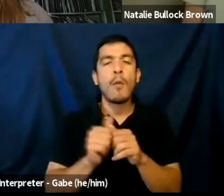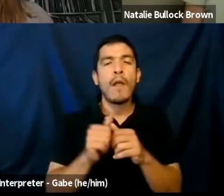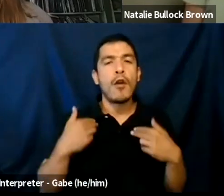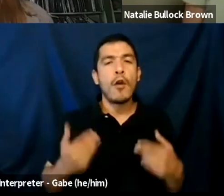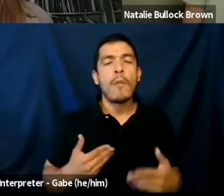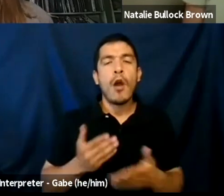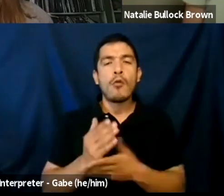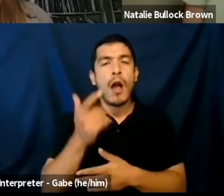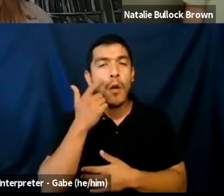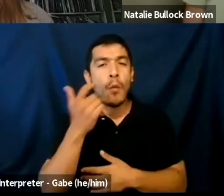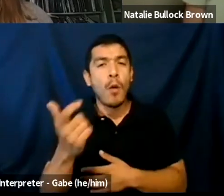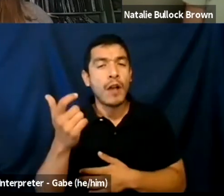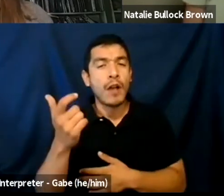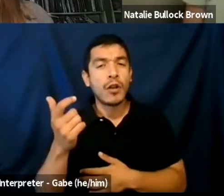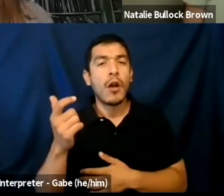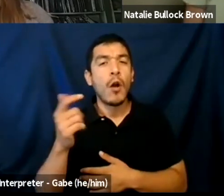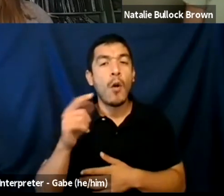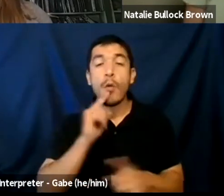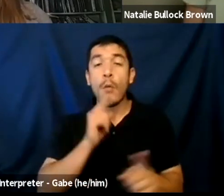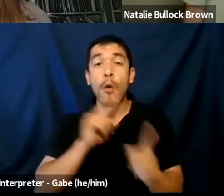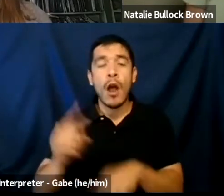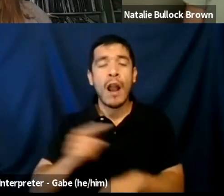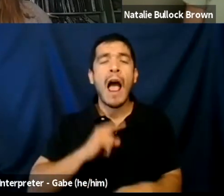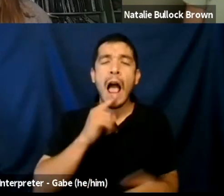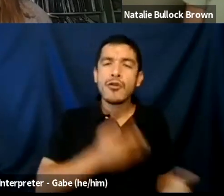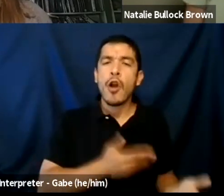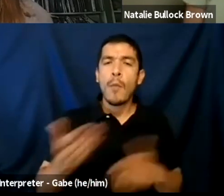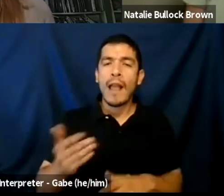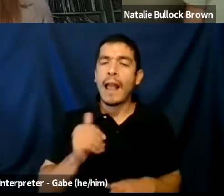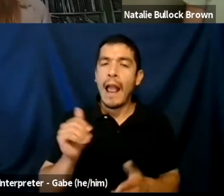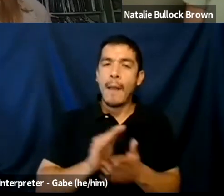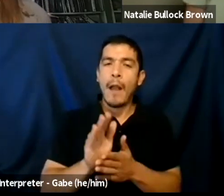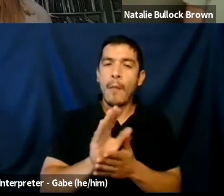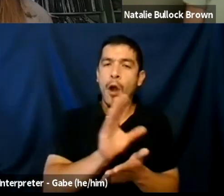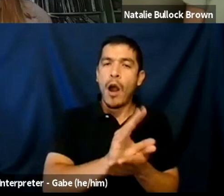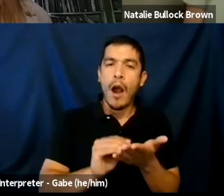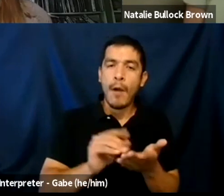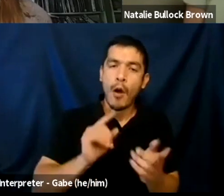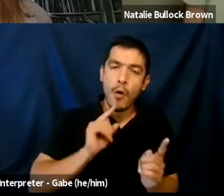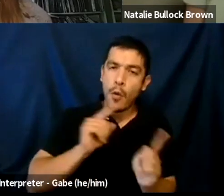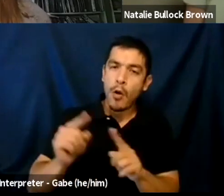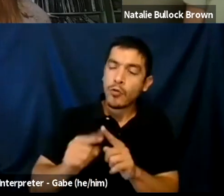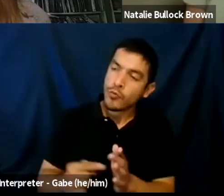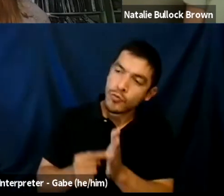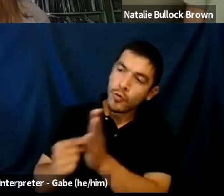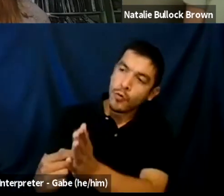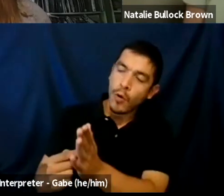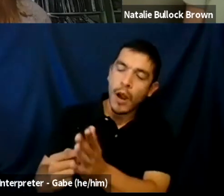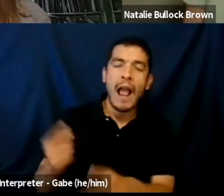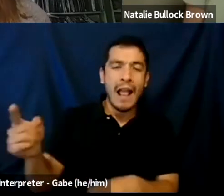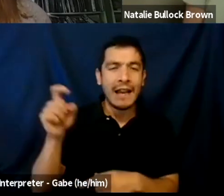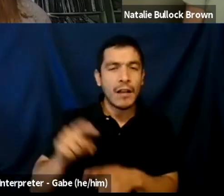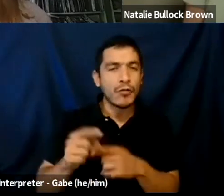I actually bring a paper copy of a report with me because someone really needs to understand what I'm describing